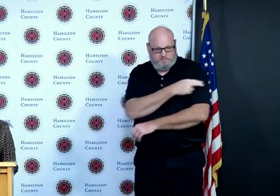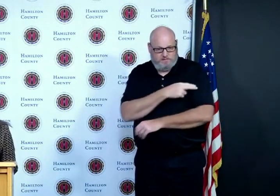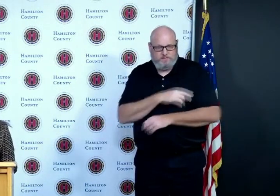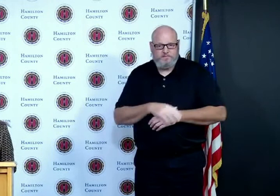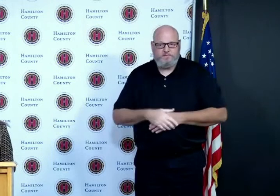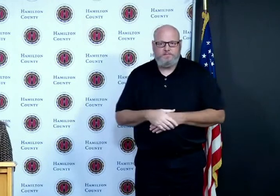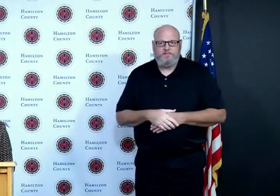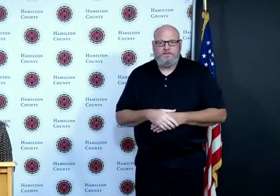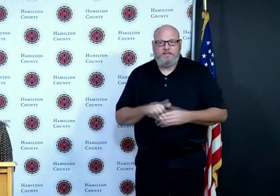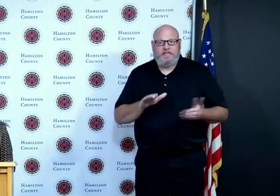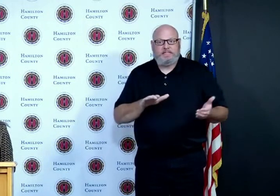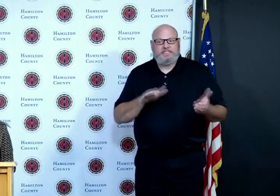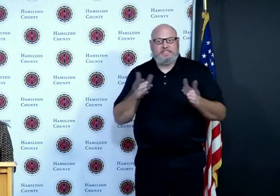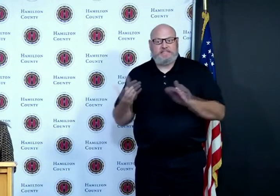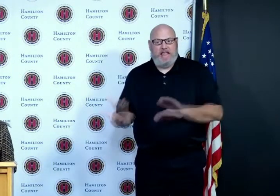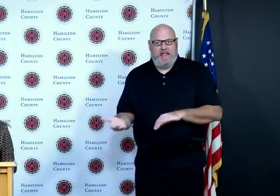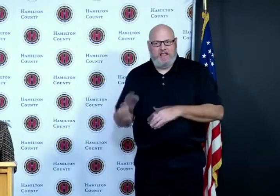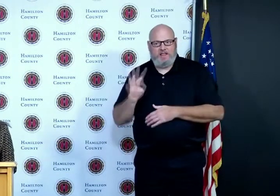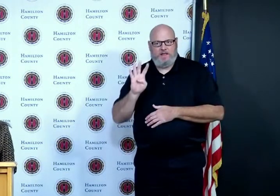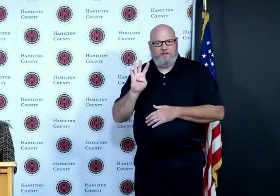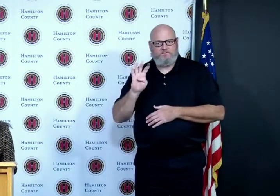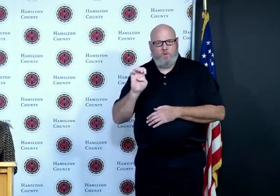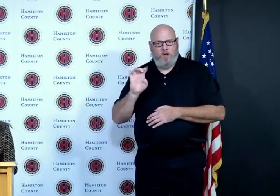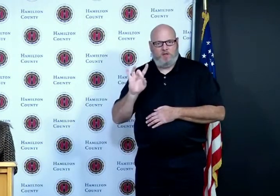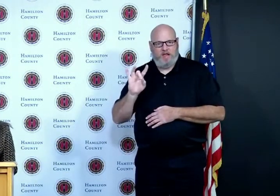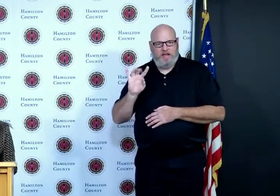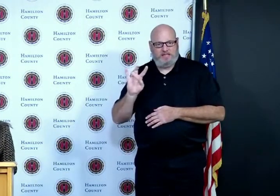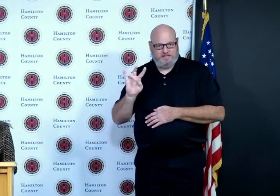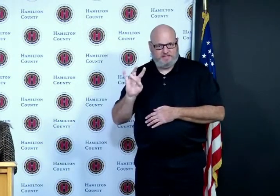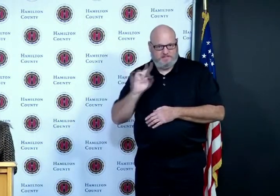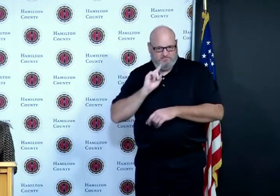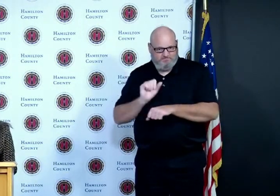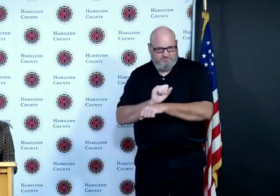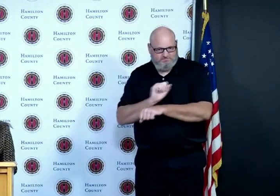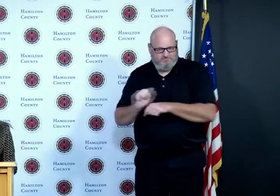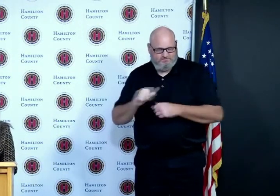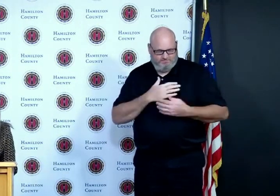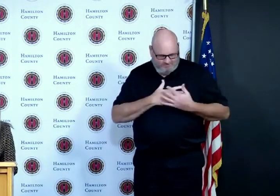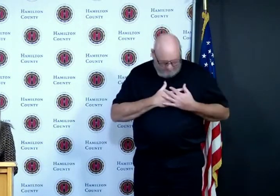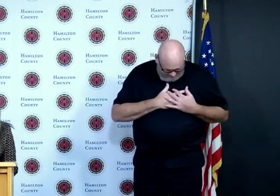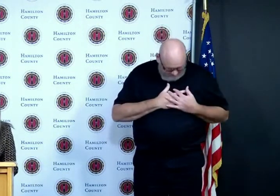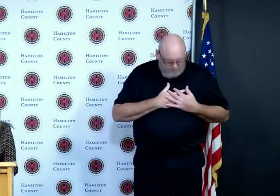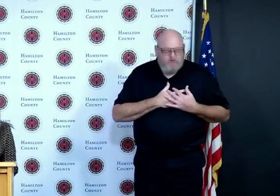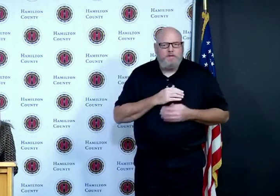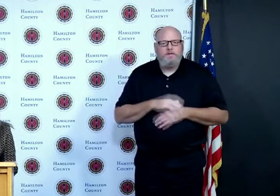so when it comes to positive cases the increase since last week is 2,086